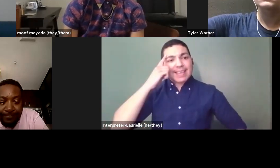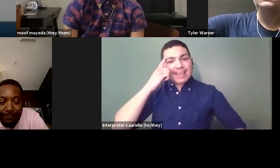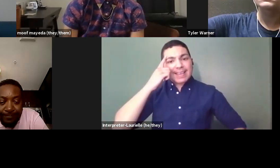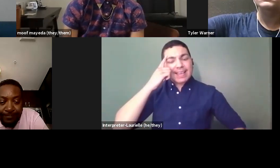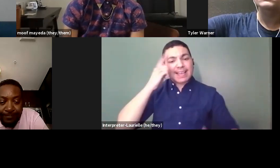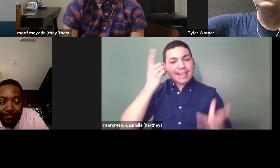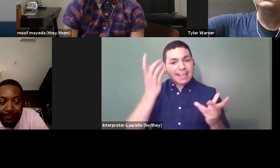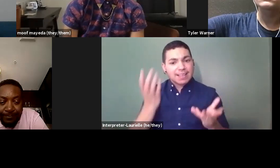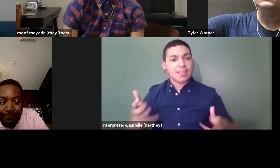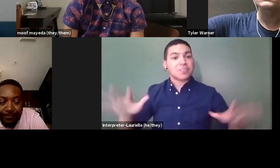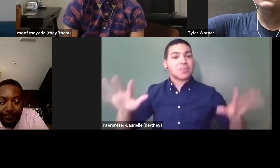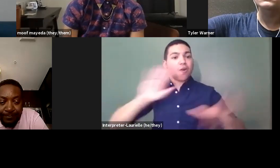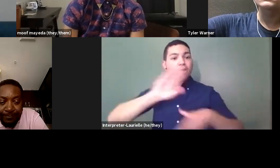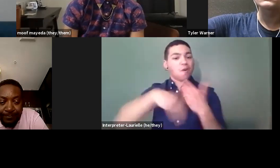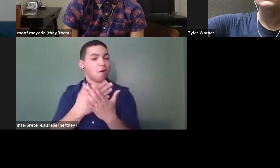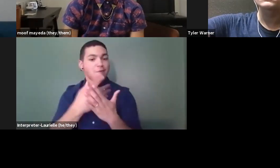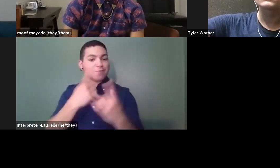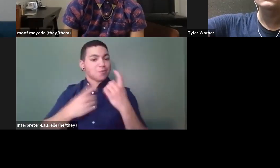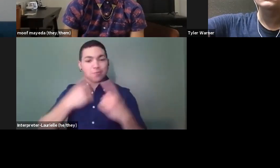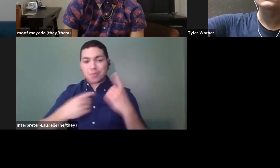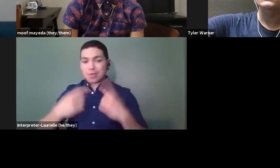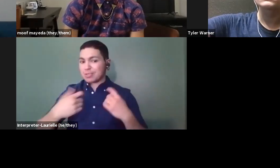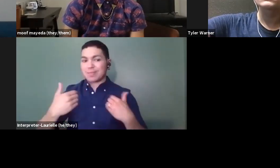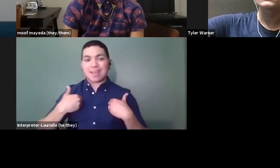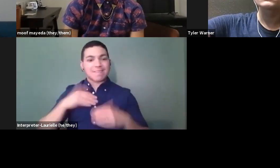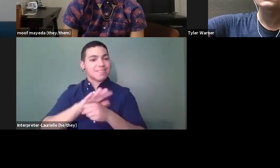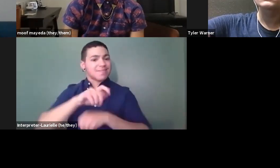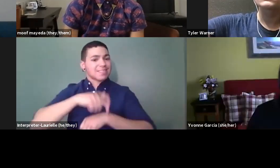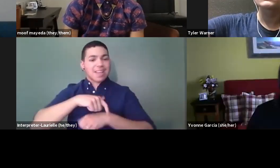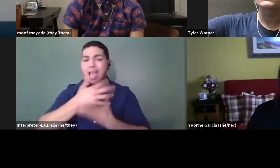The ACLU has foot long and hard for the rights of the LGBTQ